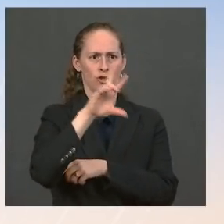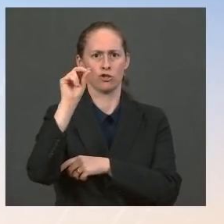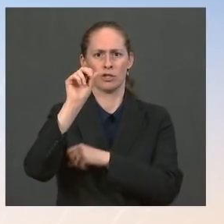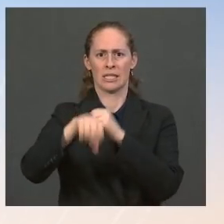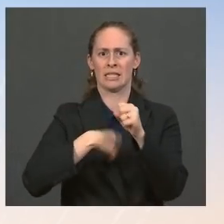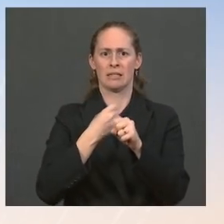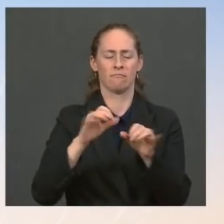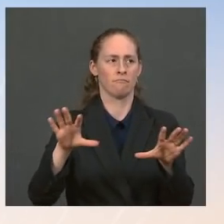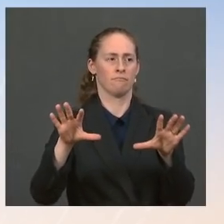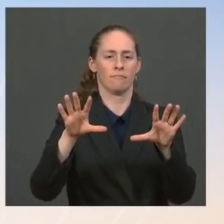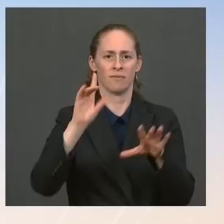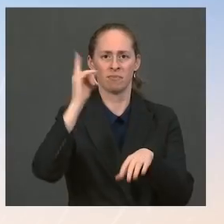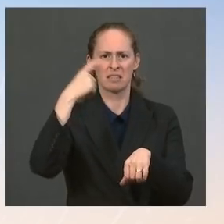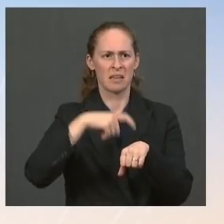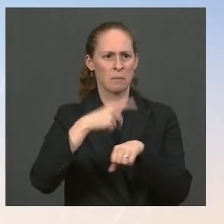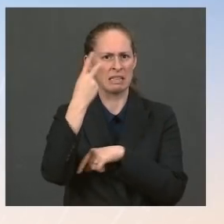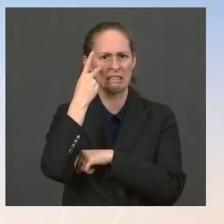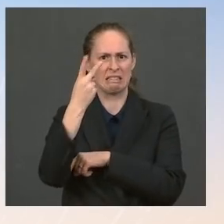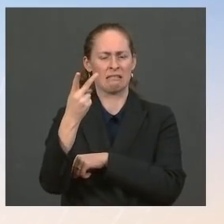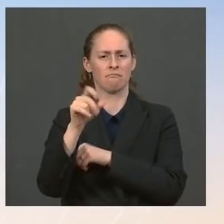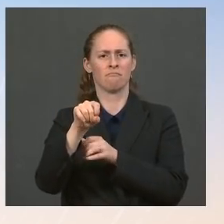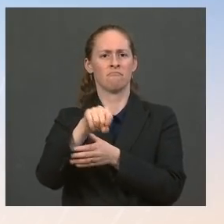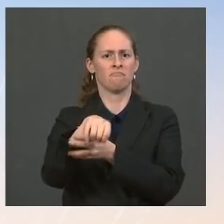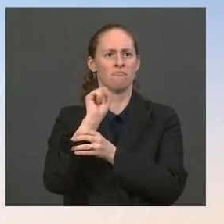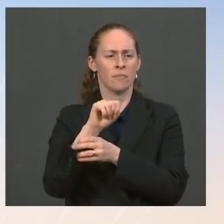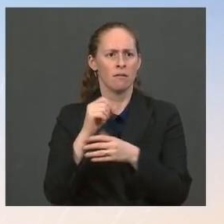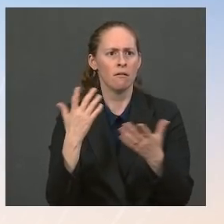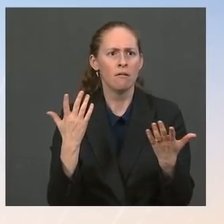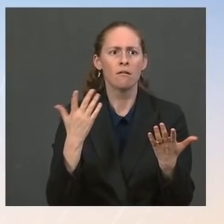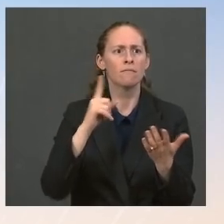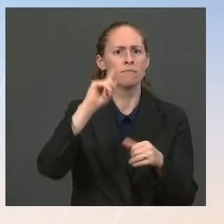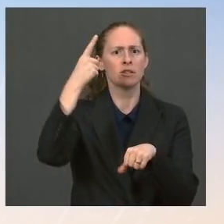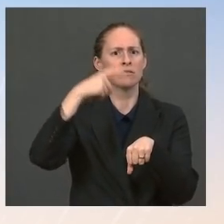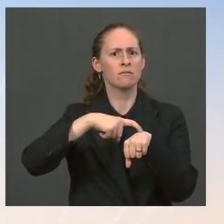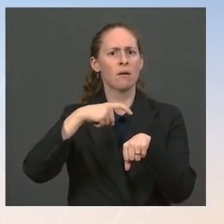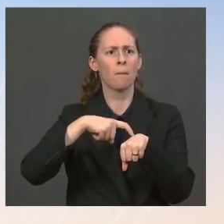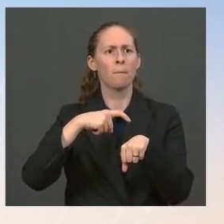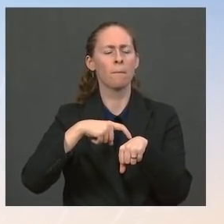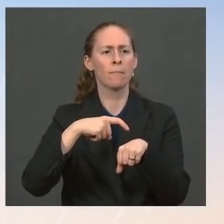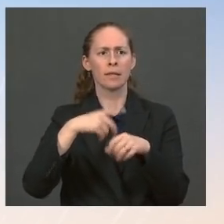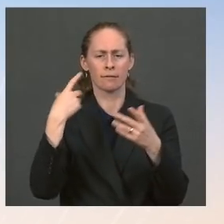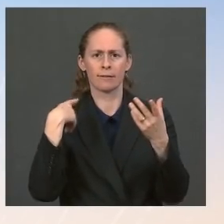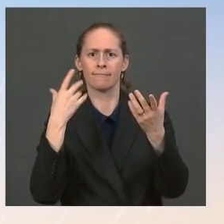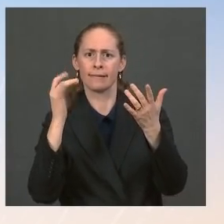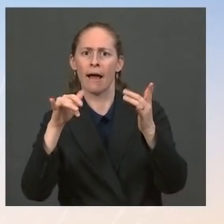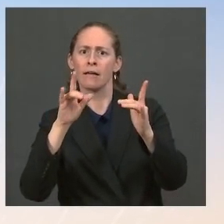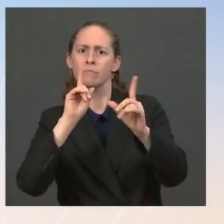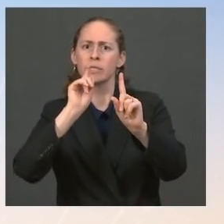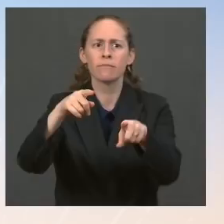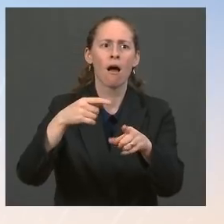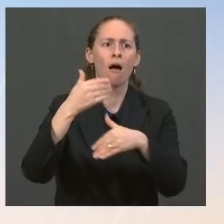And what we do when we see something that is unprecedented is we respond, and respond we did. Ms. Psaki: Steve.